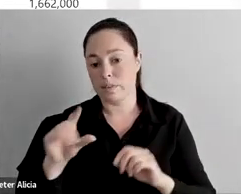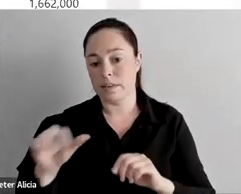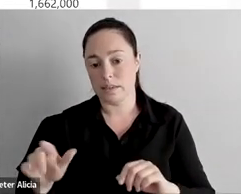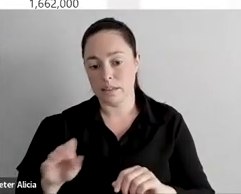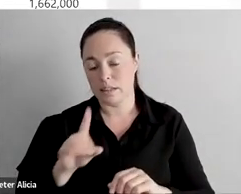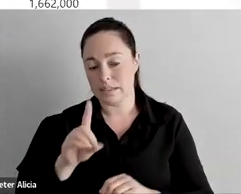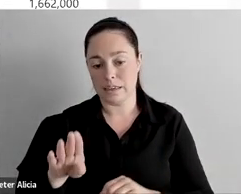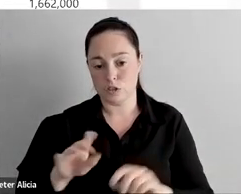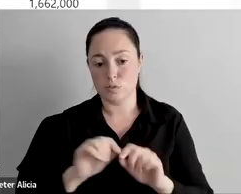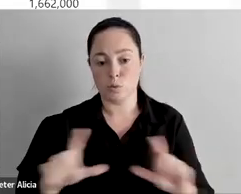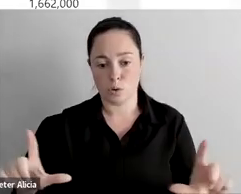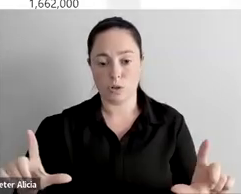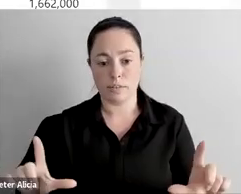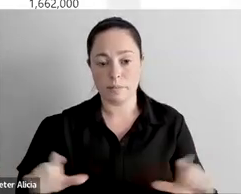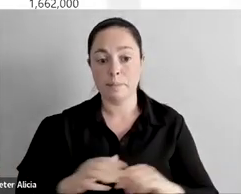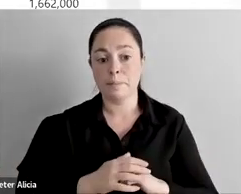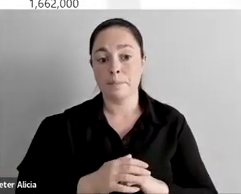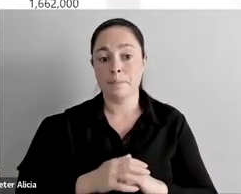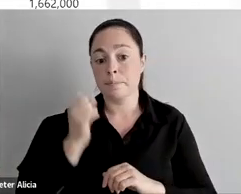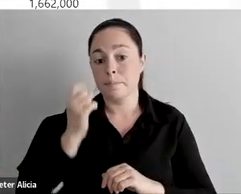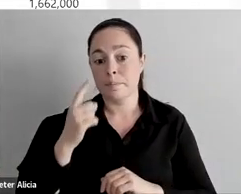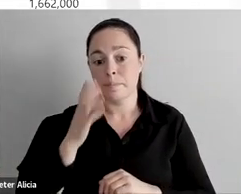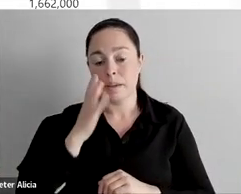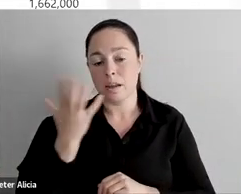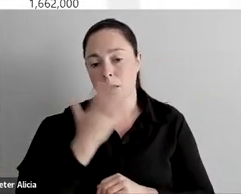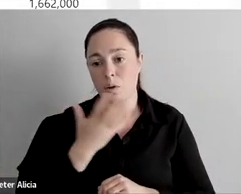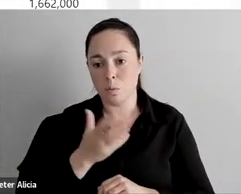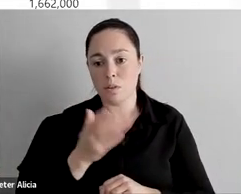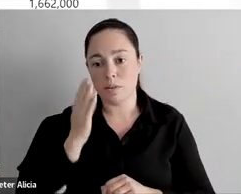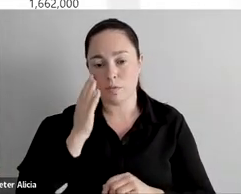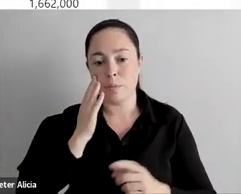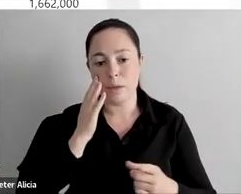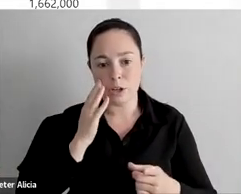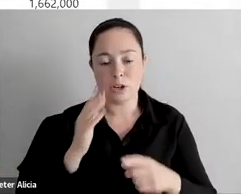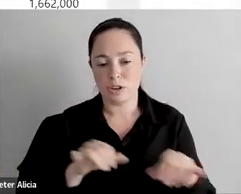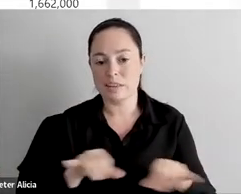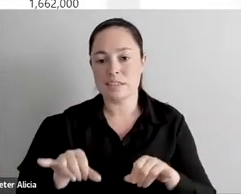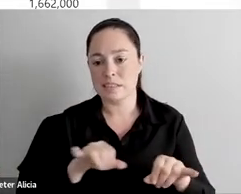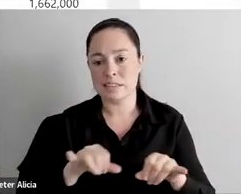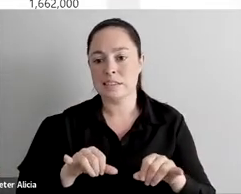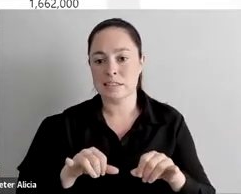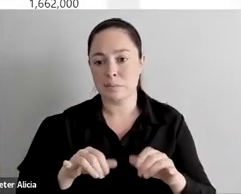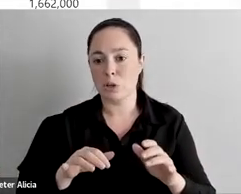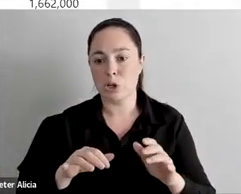is going to look familiar, because it's the same, it's